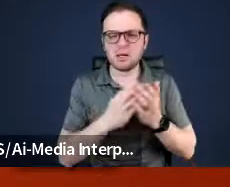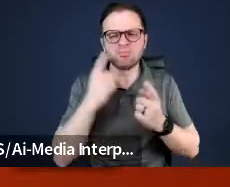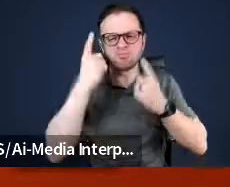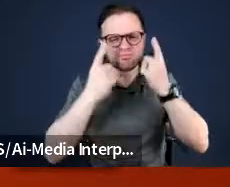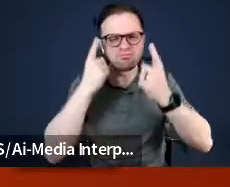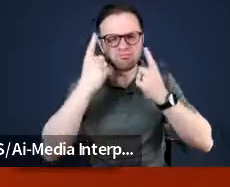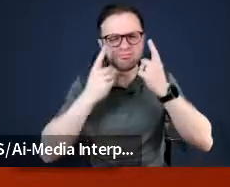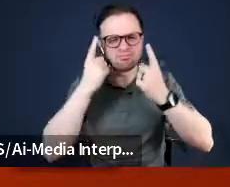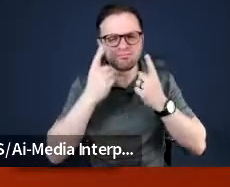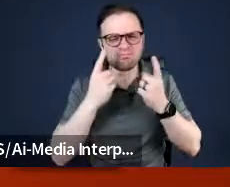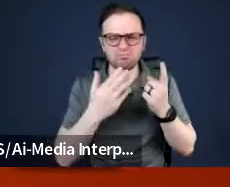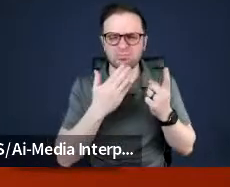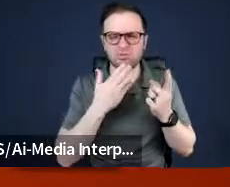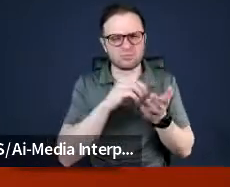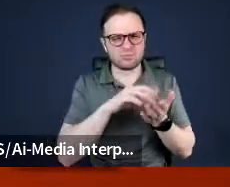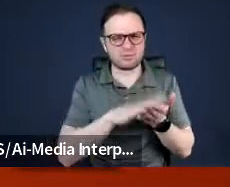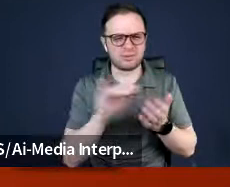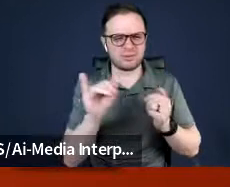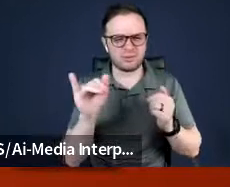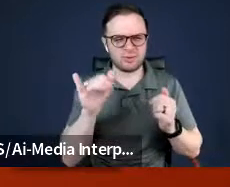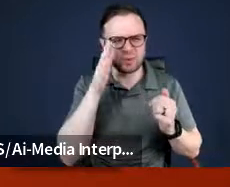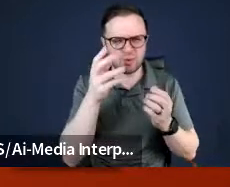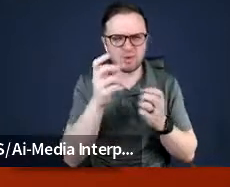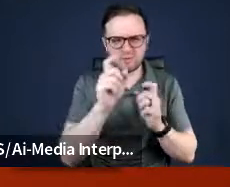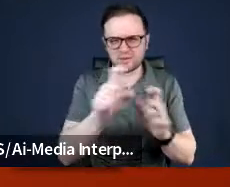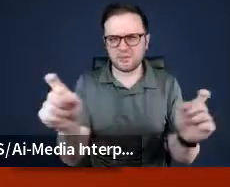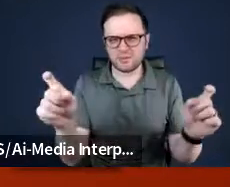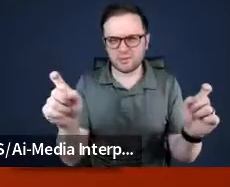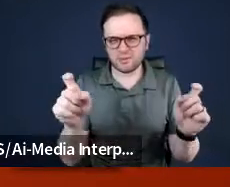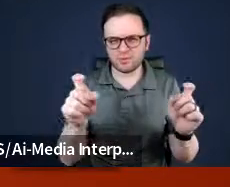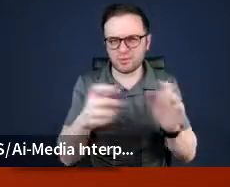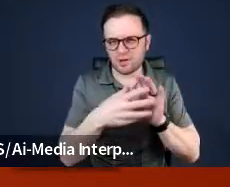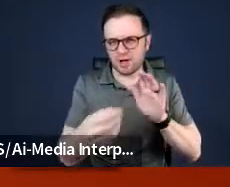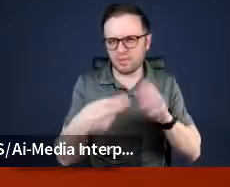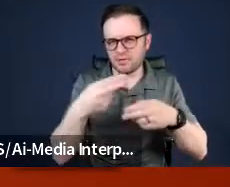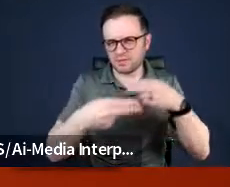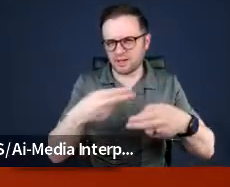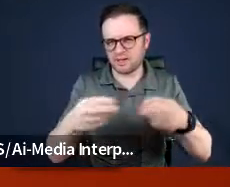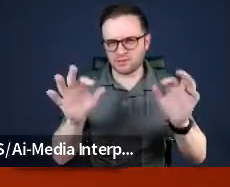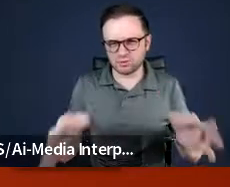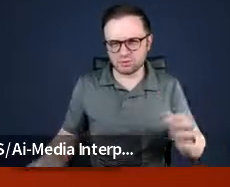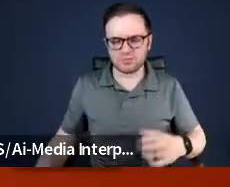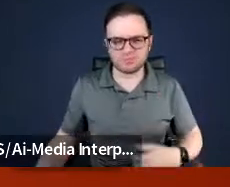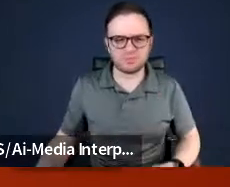We just want to go over, this is a great way to wrap things up, this is our testing checklist.